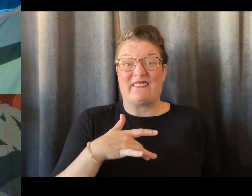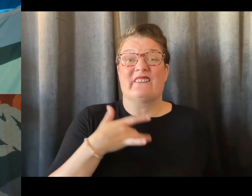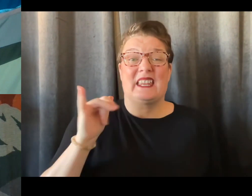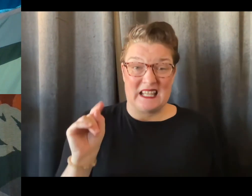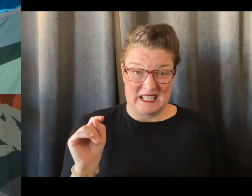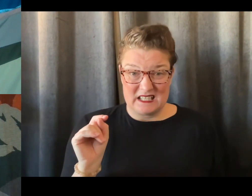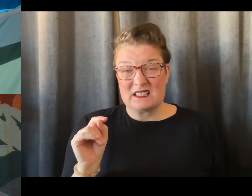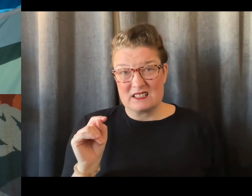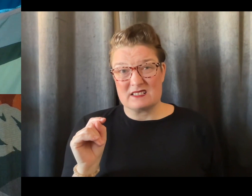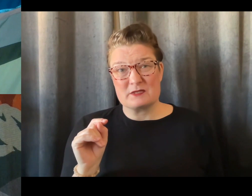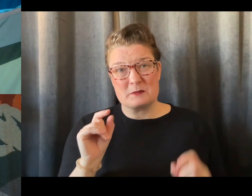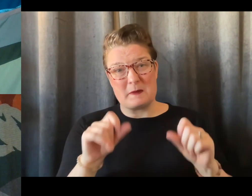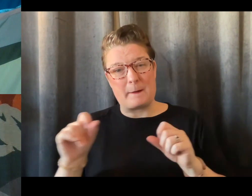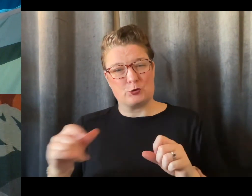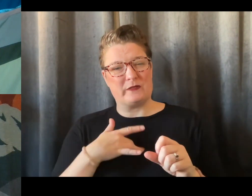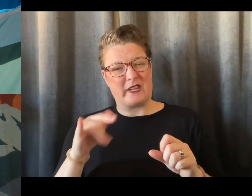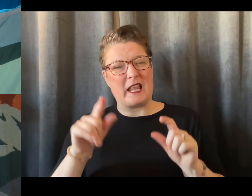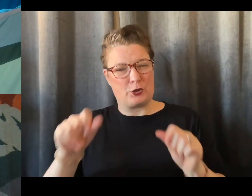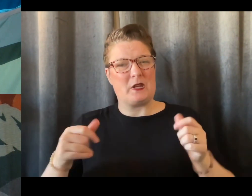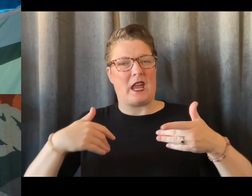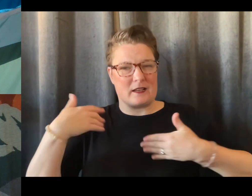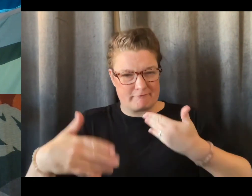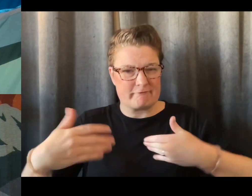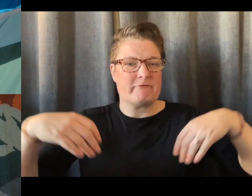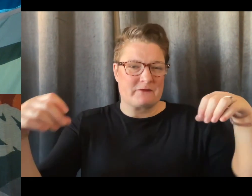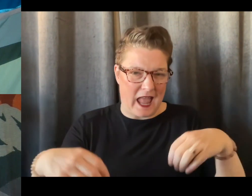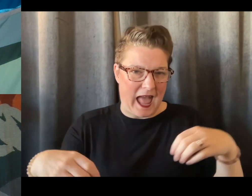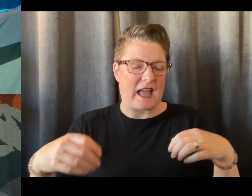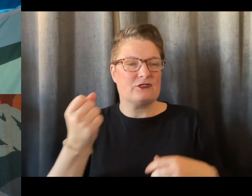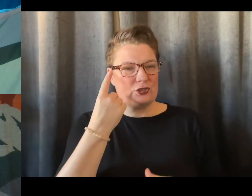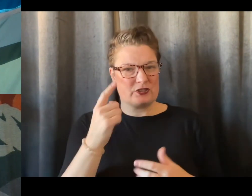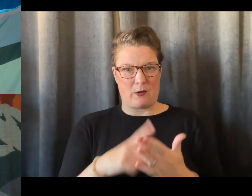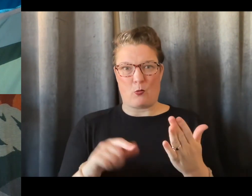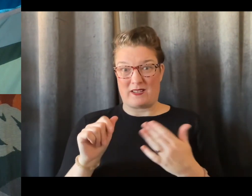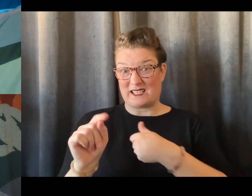act Or really know like what's at stake. and so I want that to continue to be a part of my practice